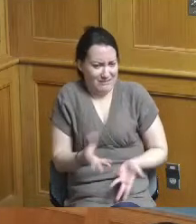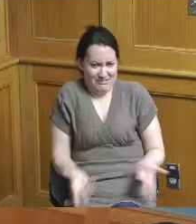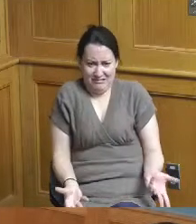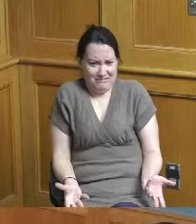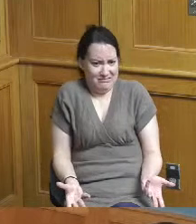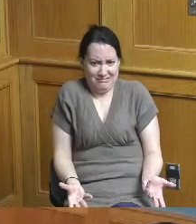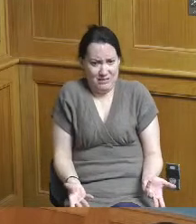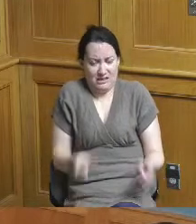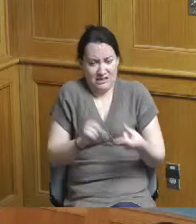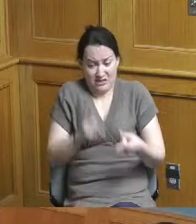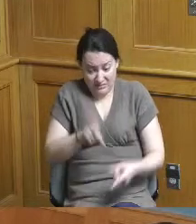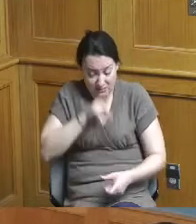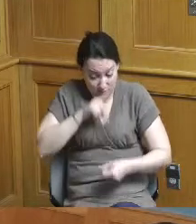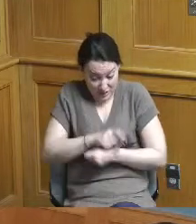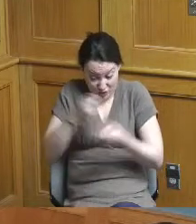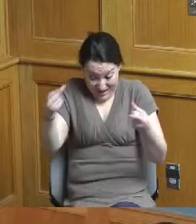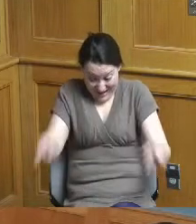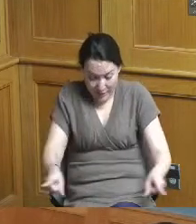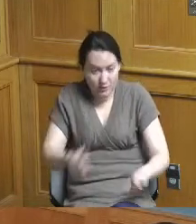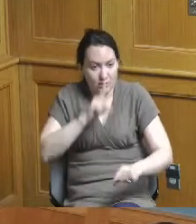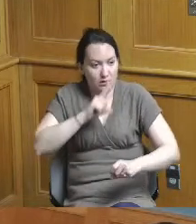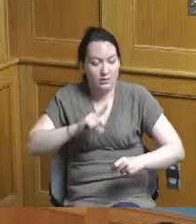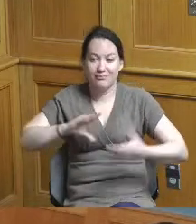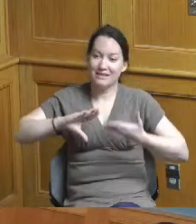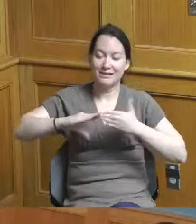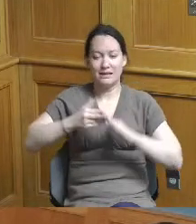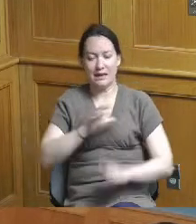would occur that that would be an action of city council I don't think that's actually